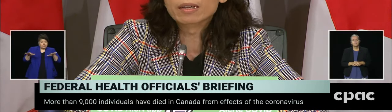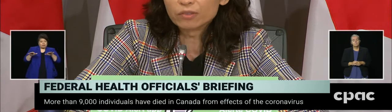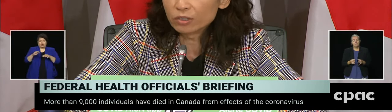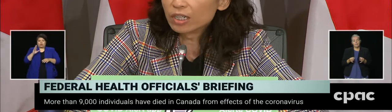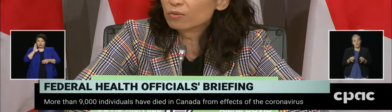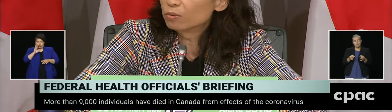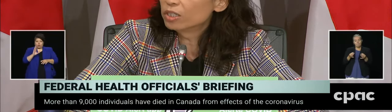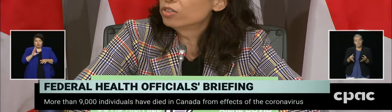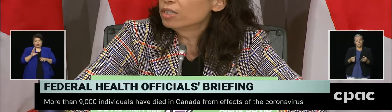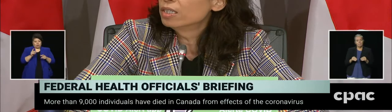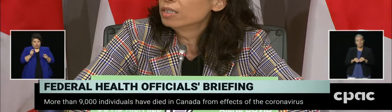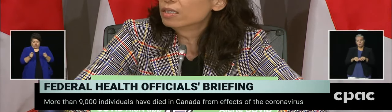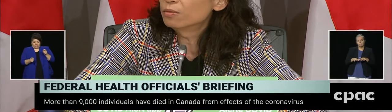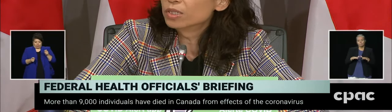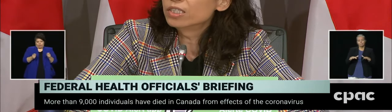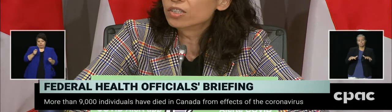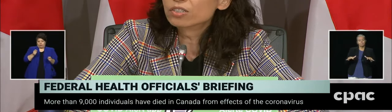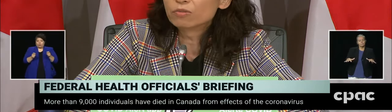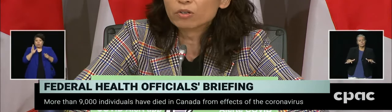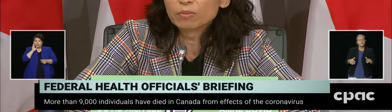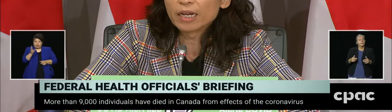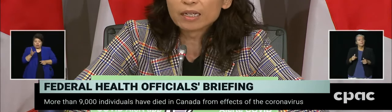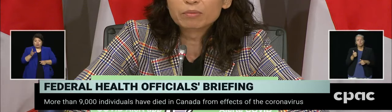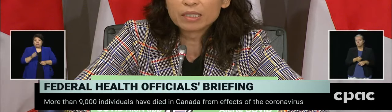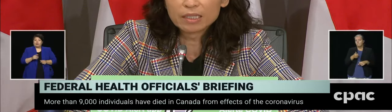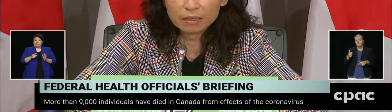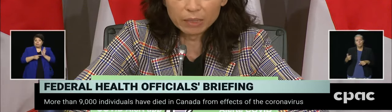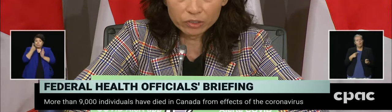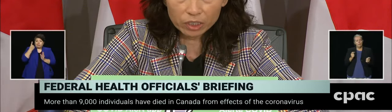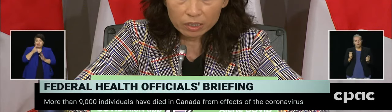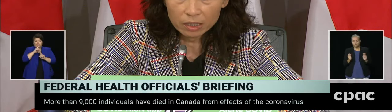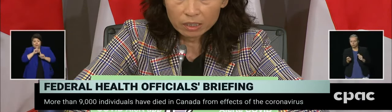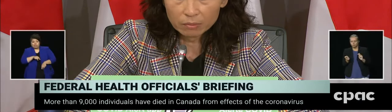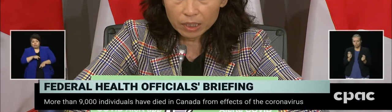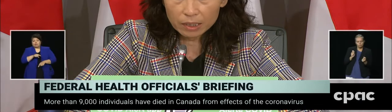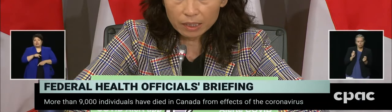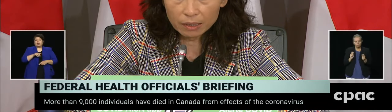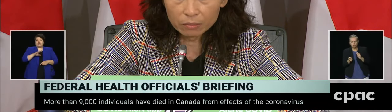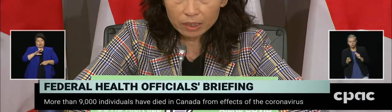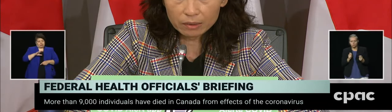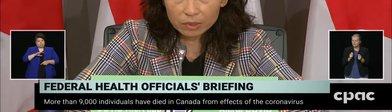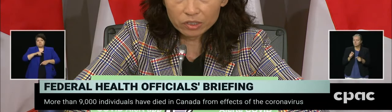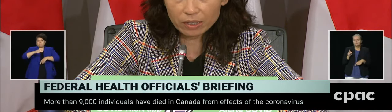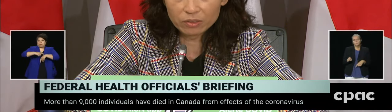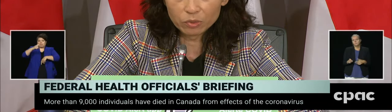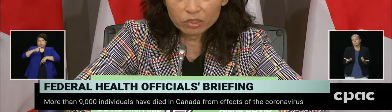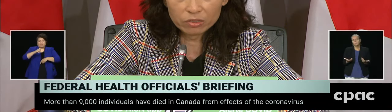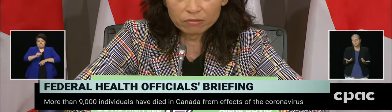PANDEMIC IS ABOUT ADAPTATION.